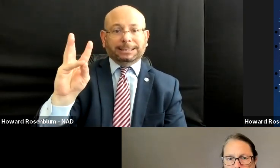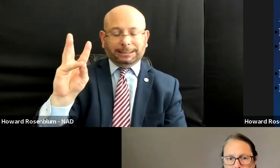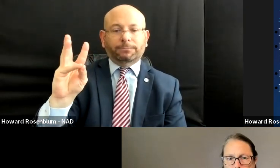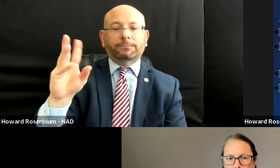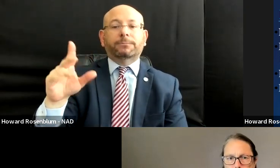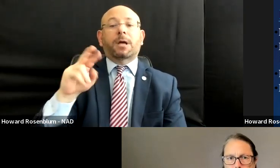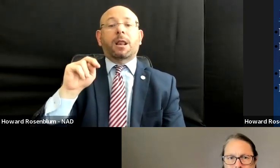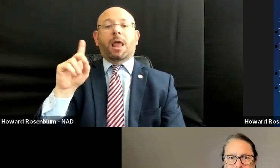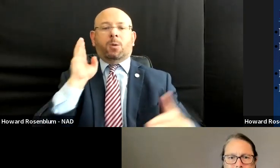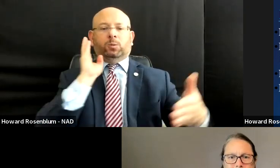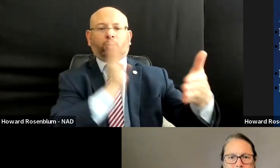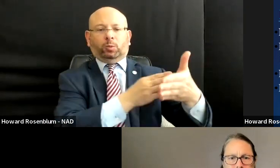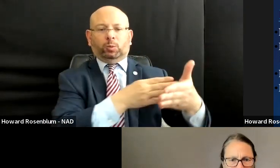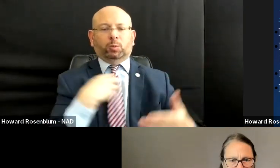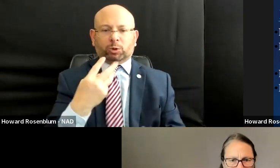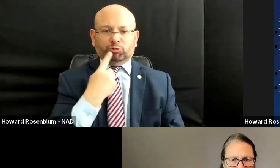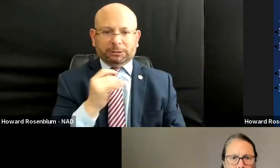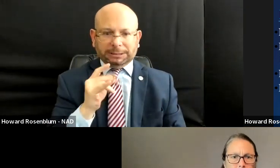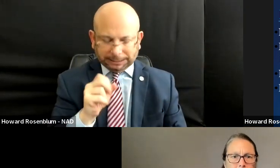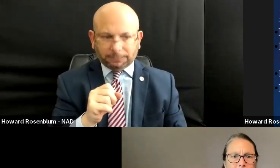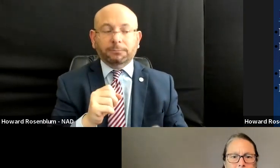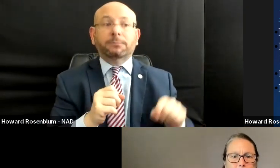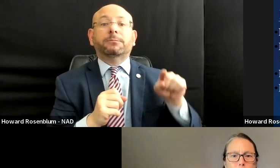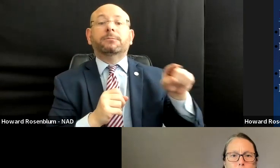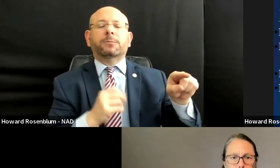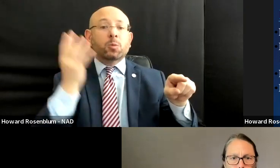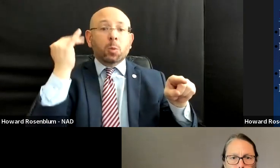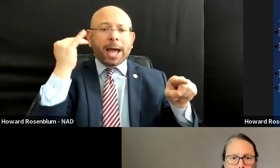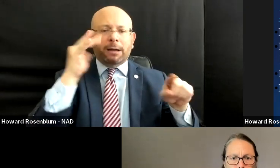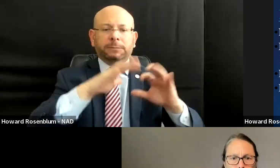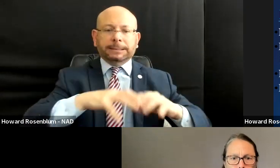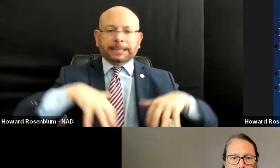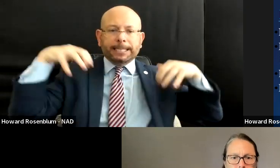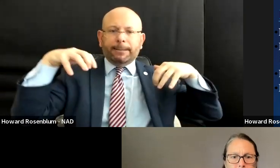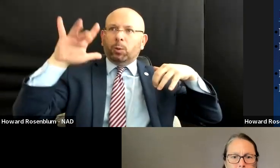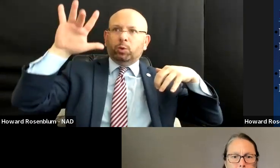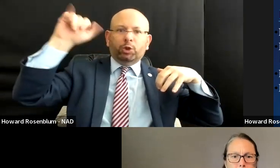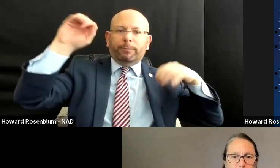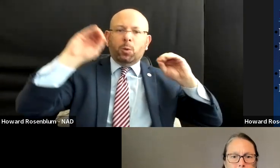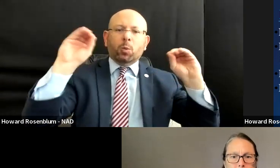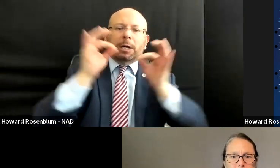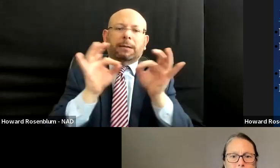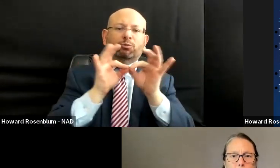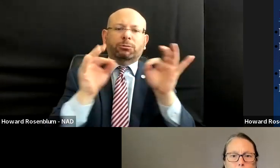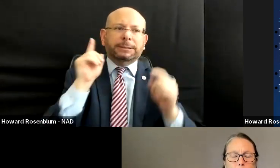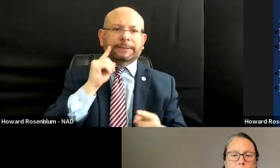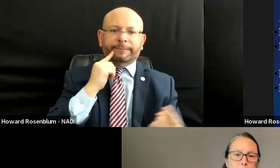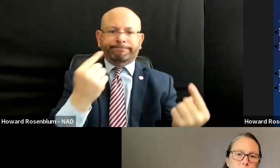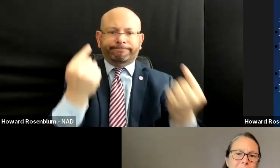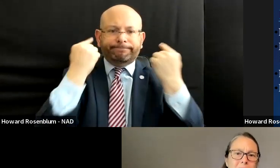who have now changed to the Washington Commanders previously in 20